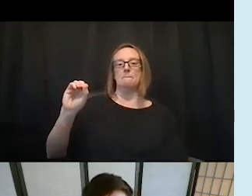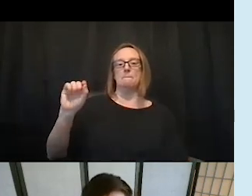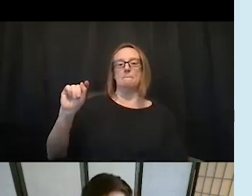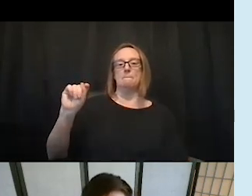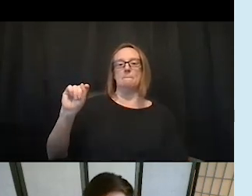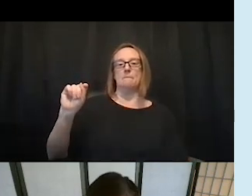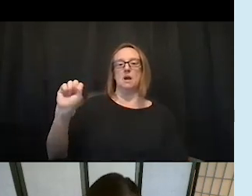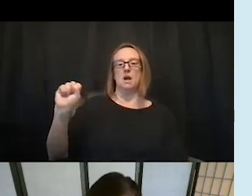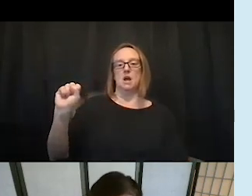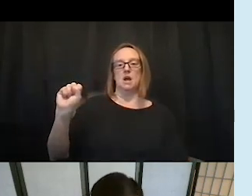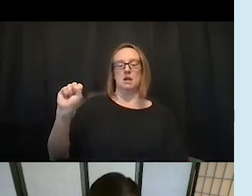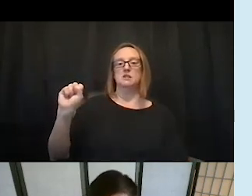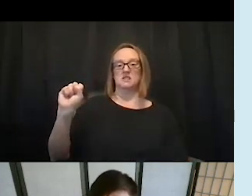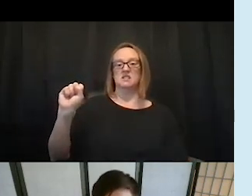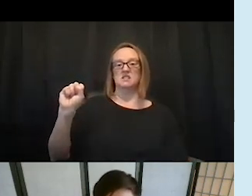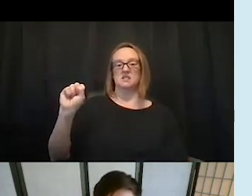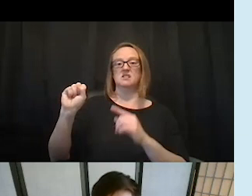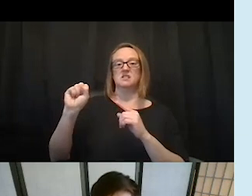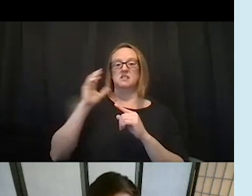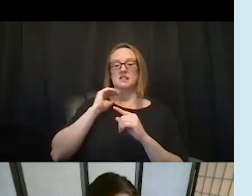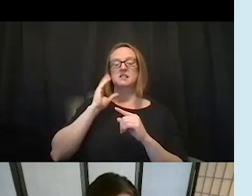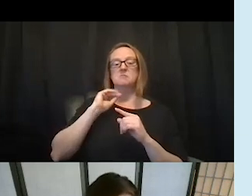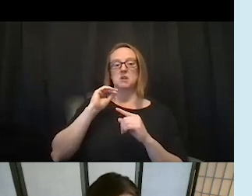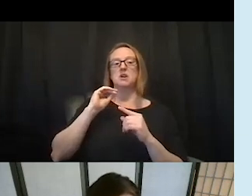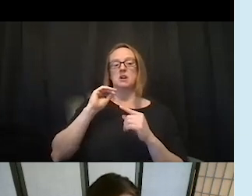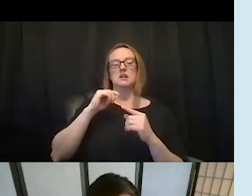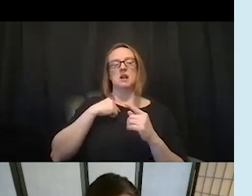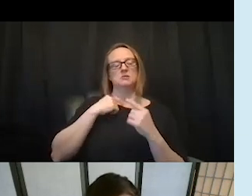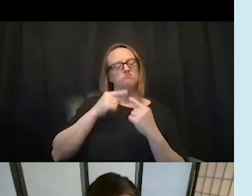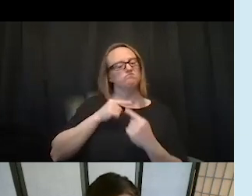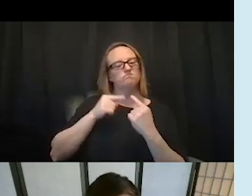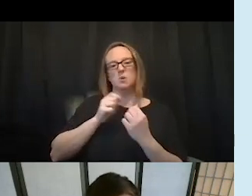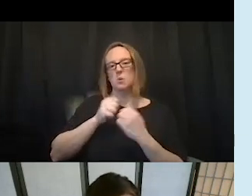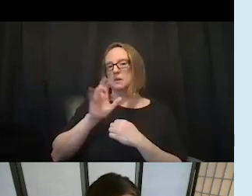um so this was a moment that I really just let that process happen, I let that that emotion flow